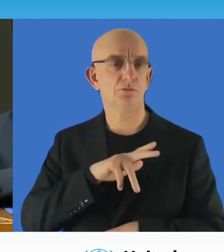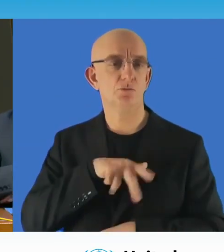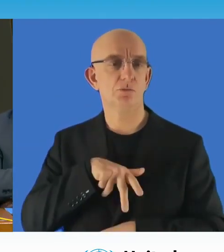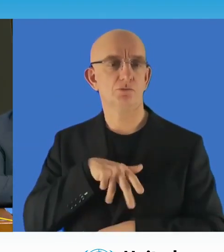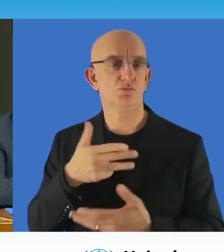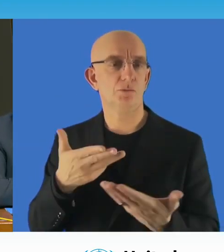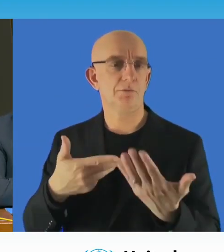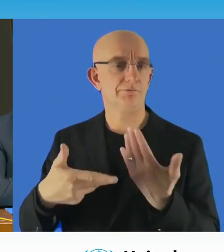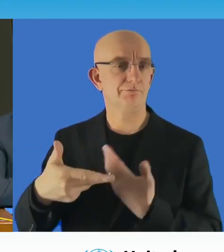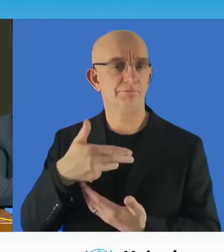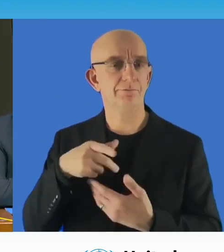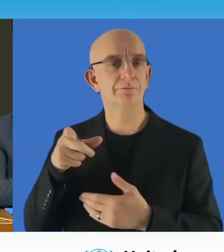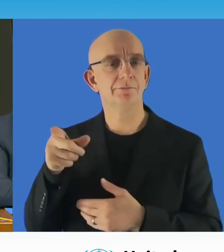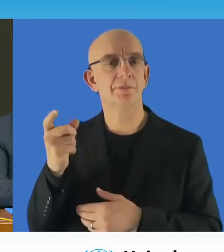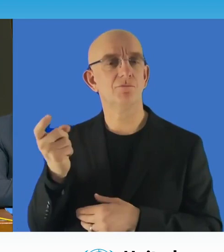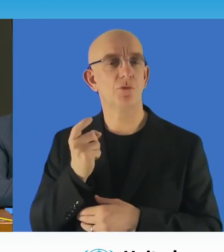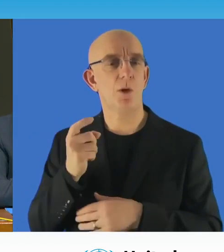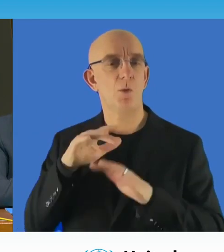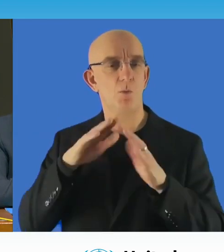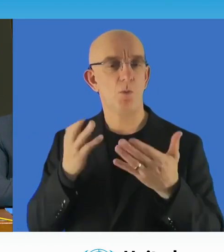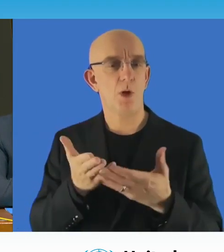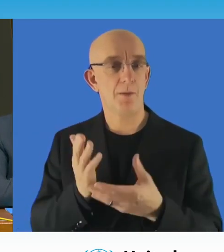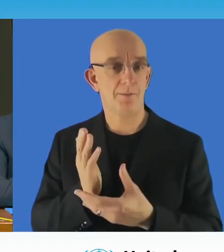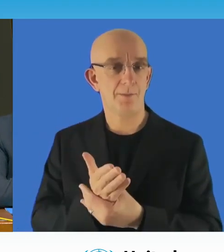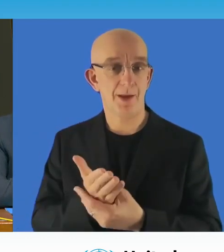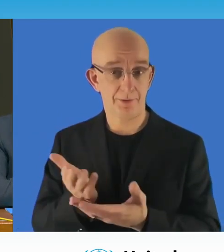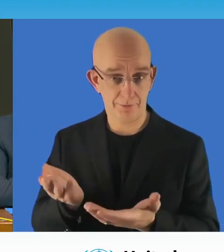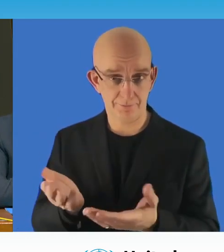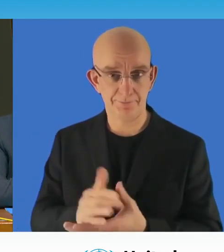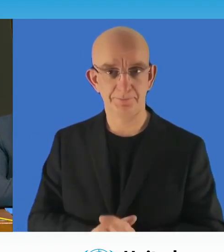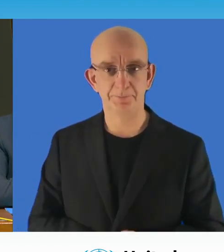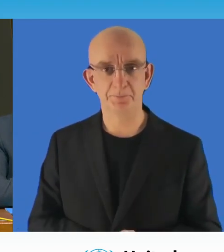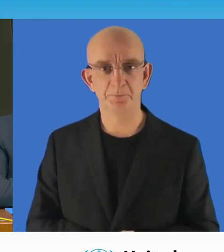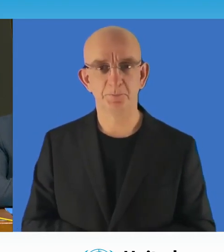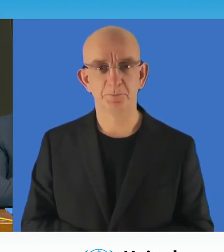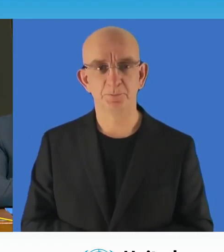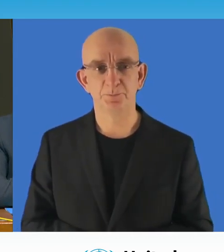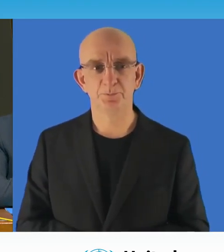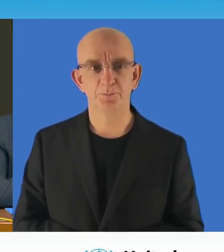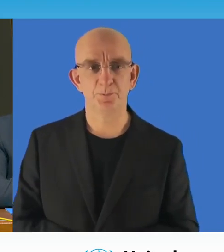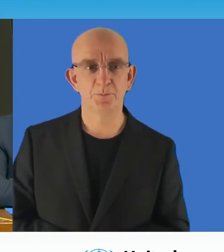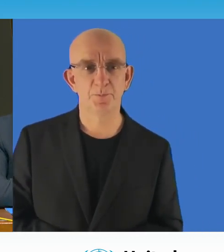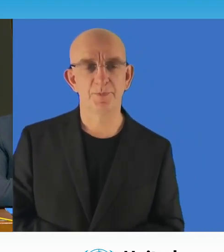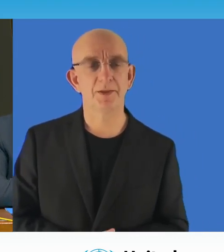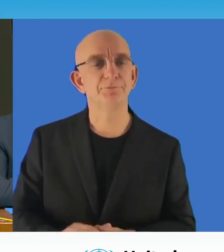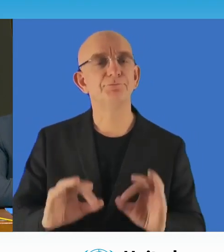president and good afternoon your excellencies ladies and gentlemen my name is Charlotte mlan